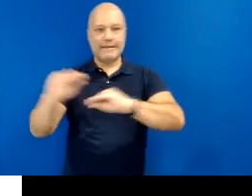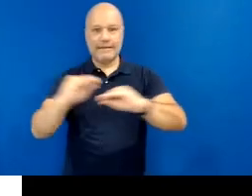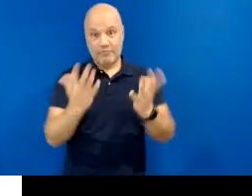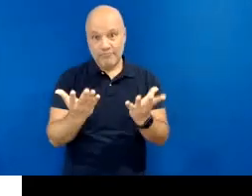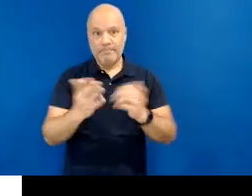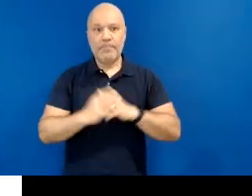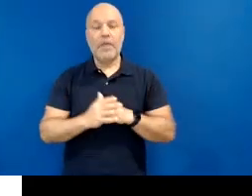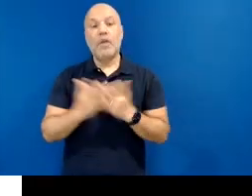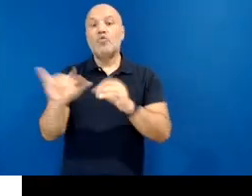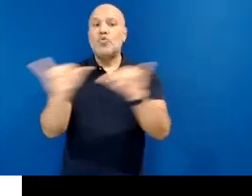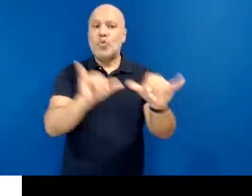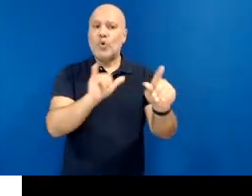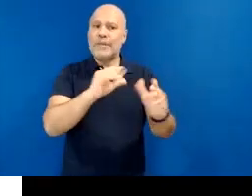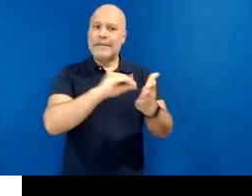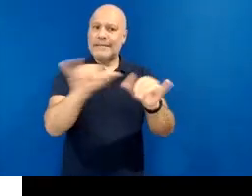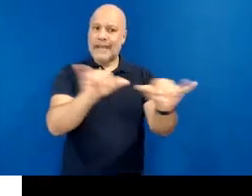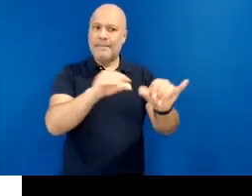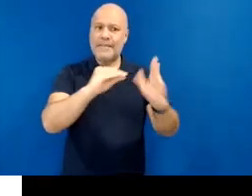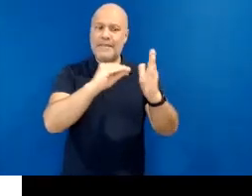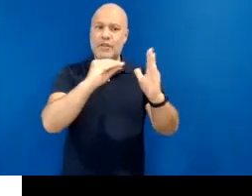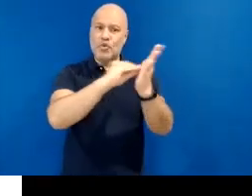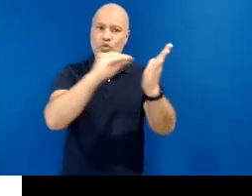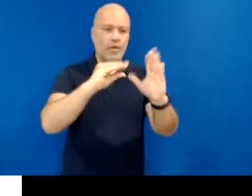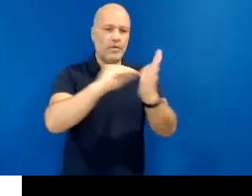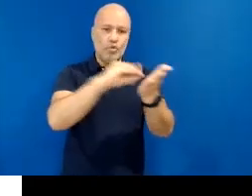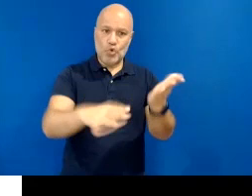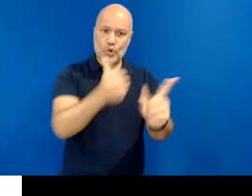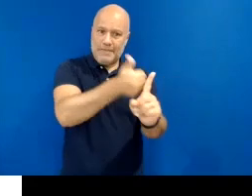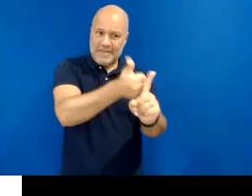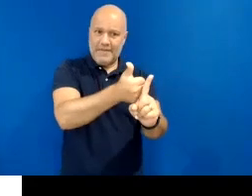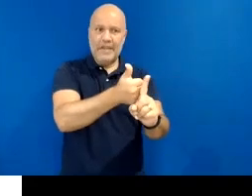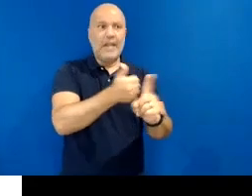with their construction of knowledge in the world, their experiences,